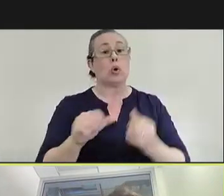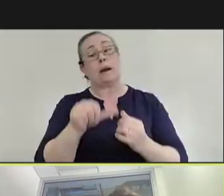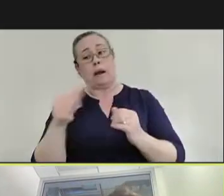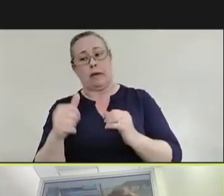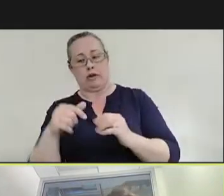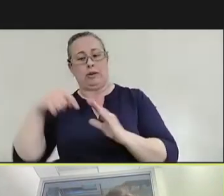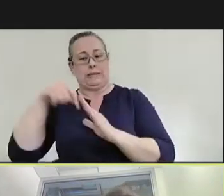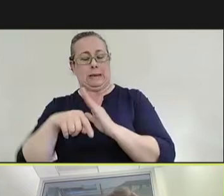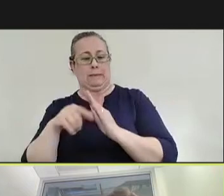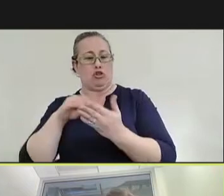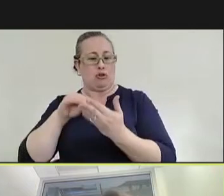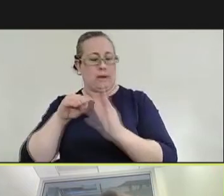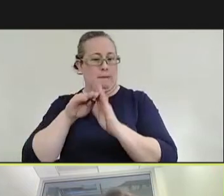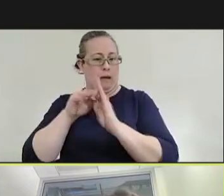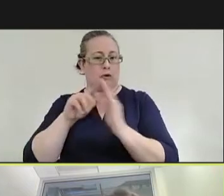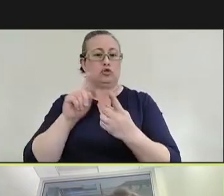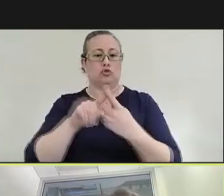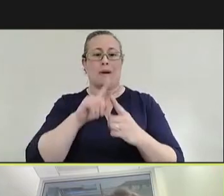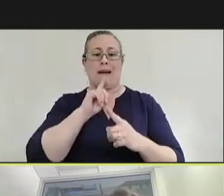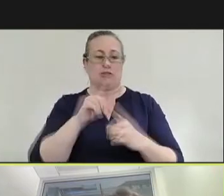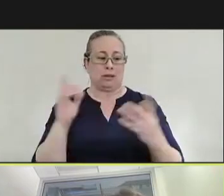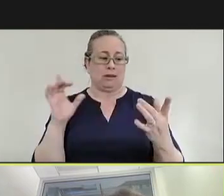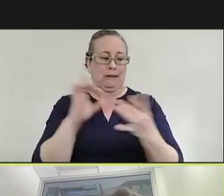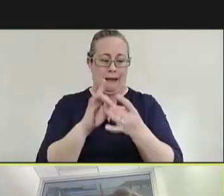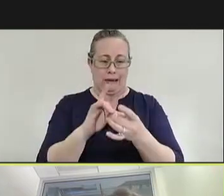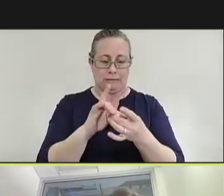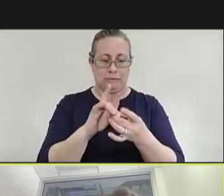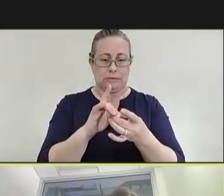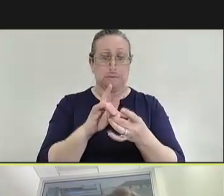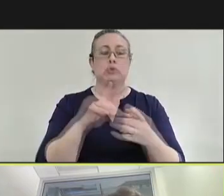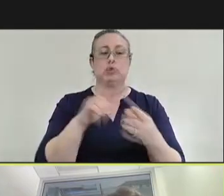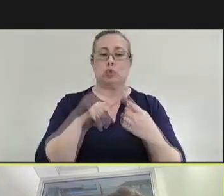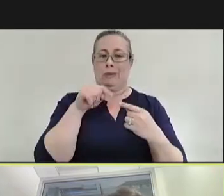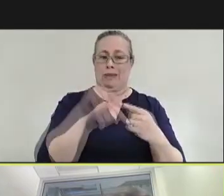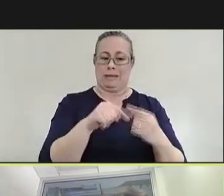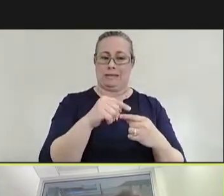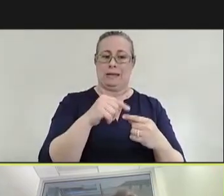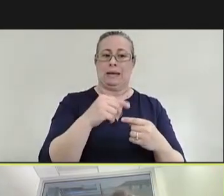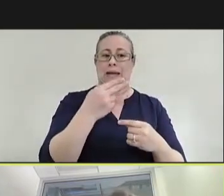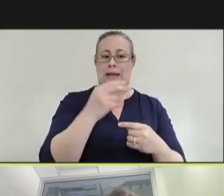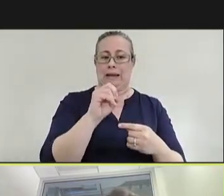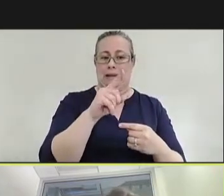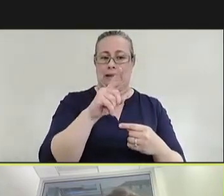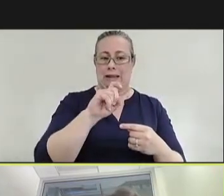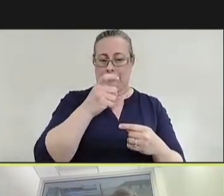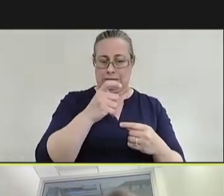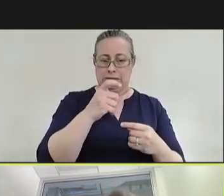to actually connect the GP120 trimer to this helix bundle. And then you use protein MPNN to